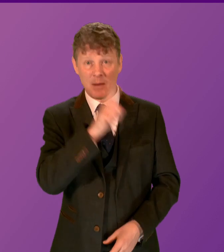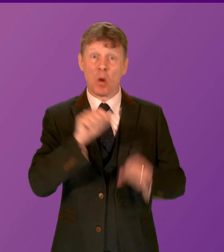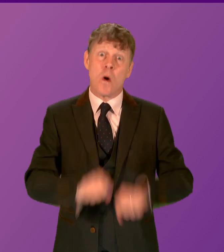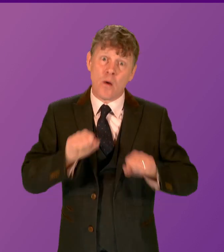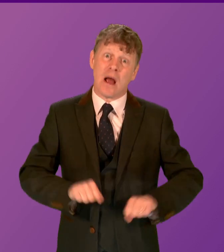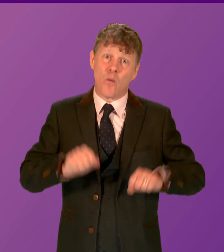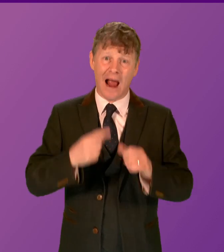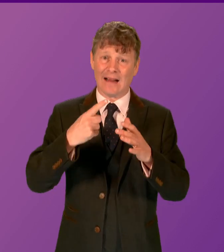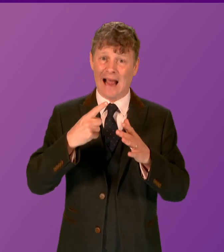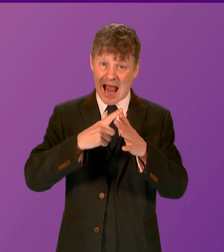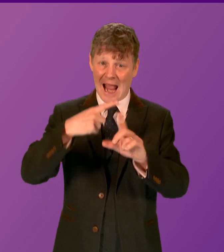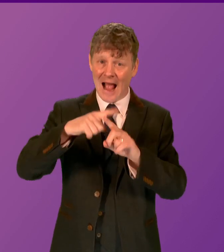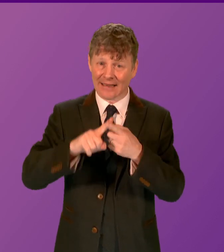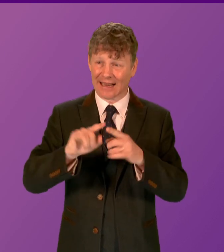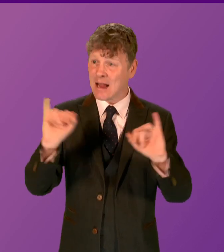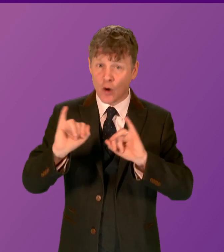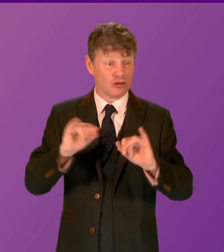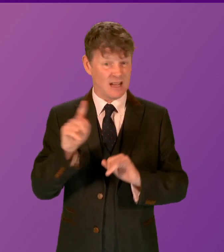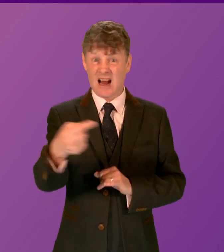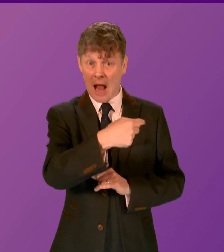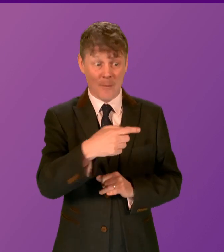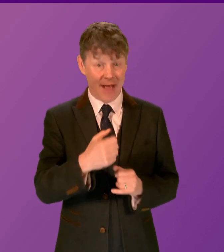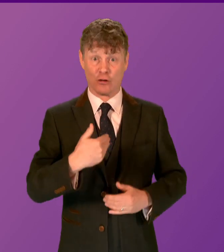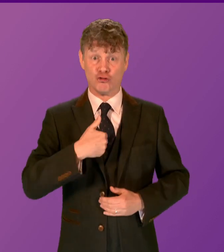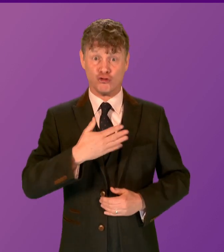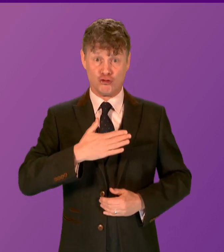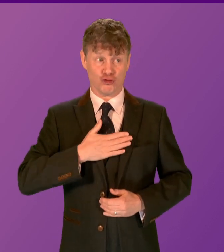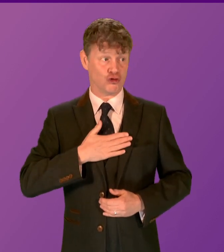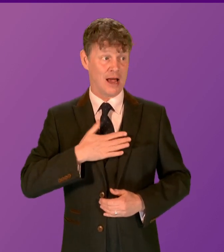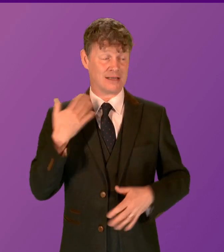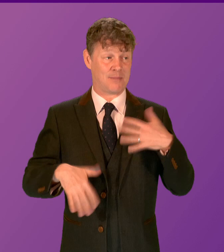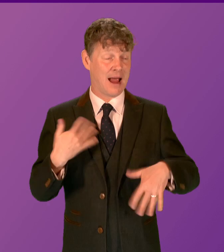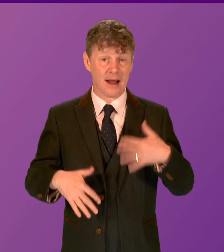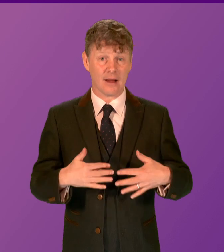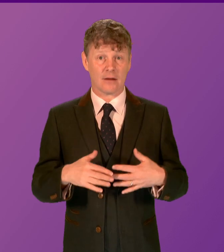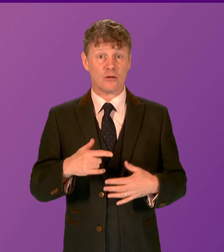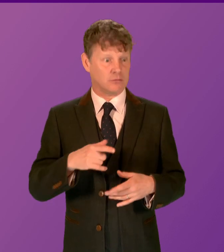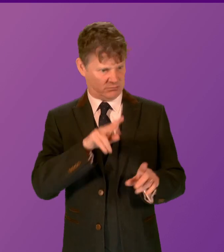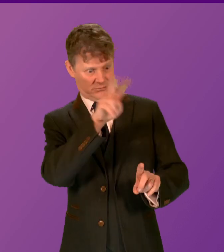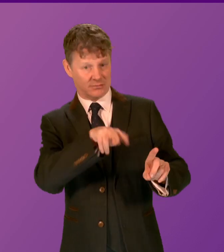They come to me with chest pain and they come to me with signs of stroke, because they do